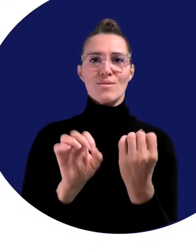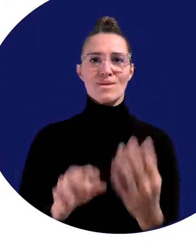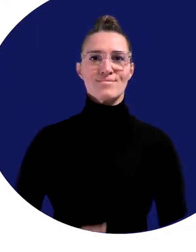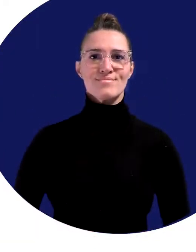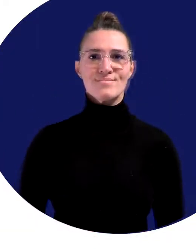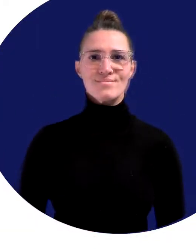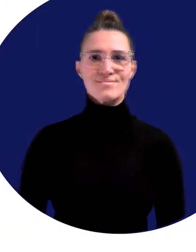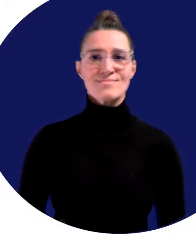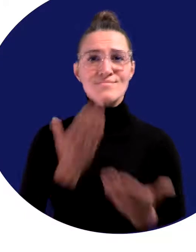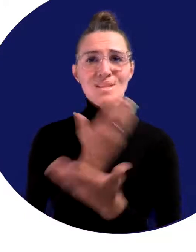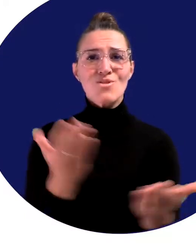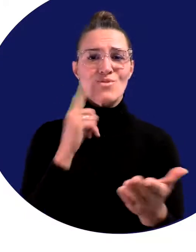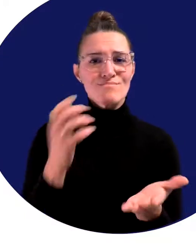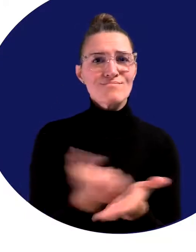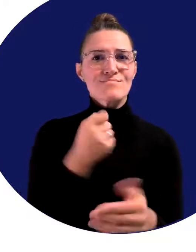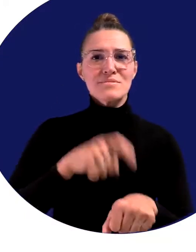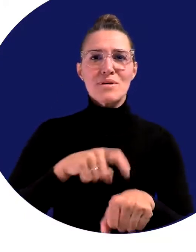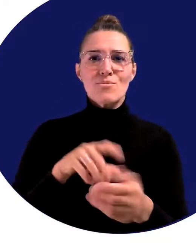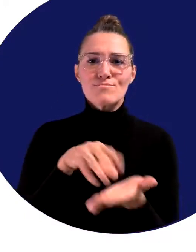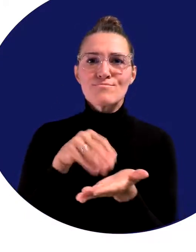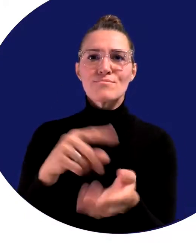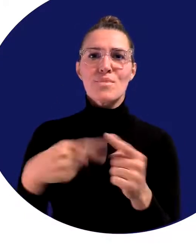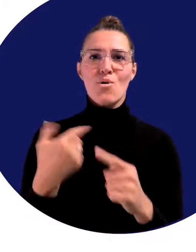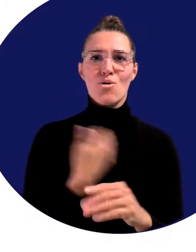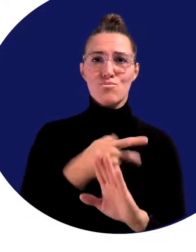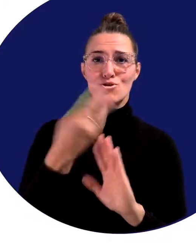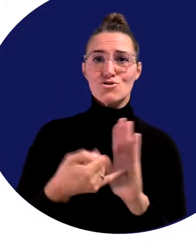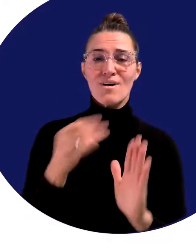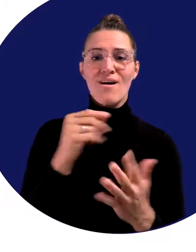Thank you for taking the time to learn about our project and the guiding principles.